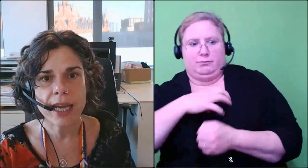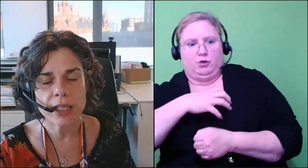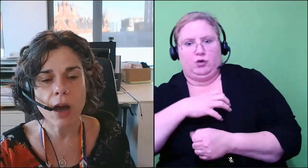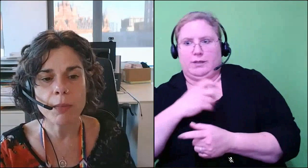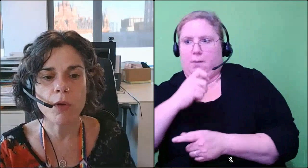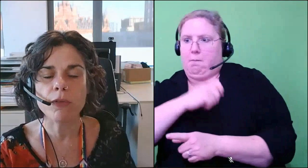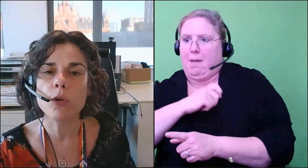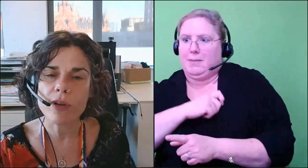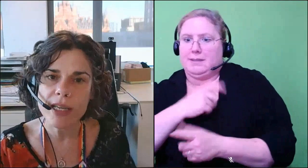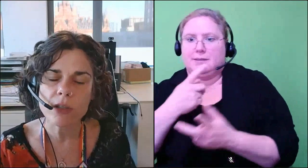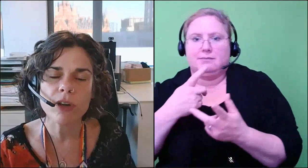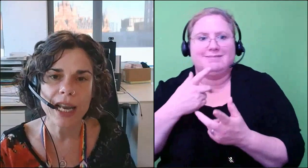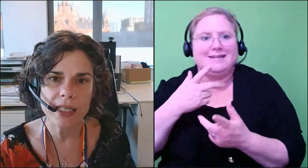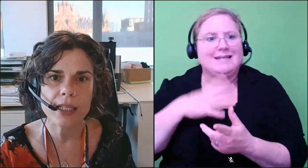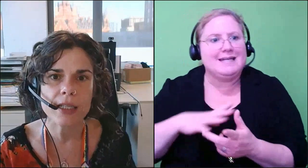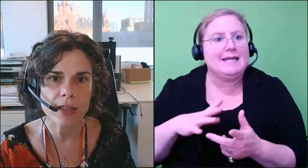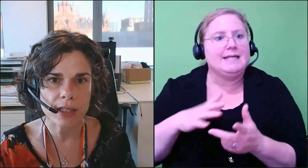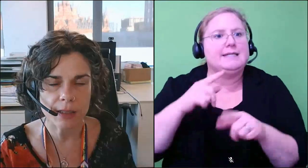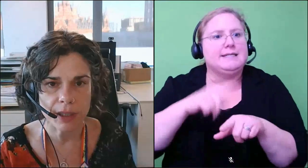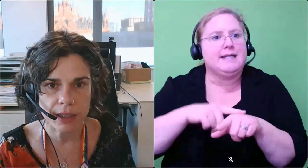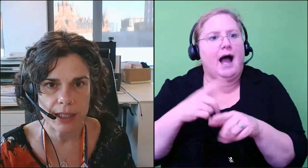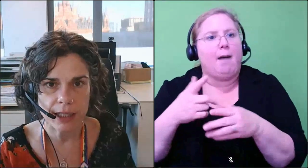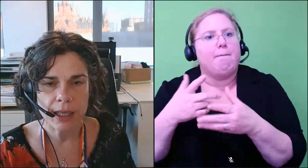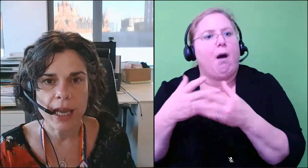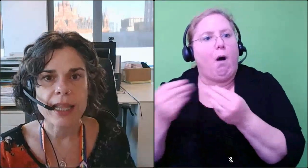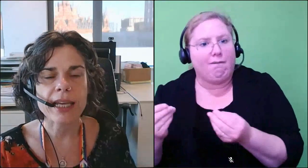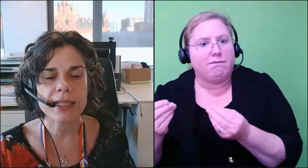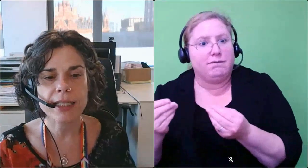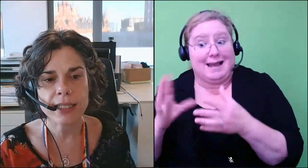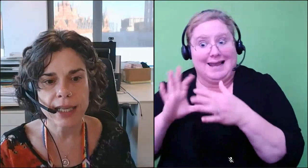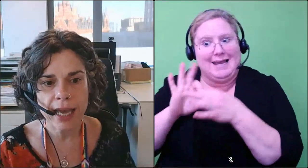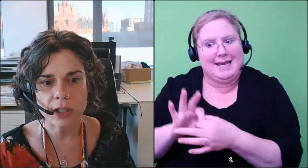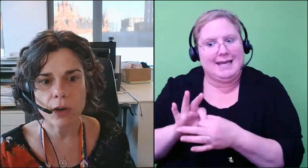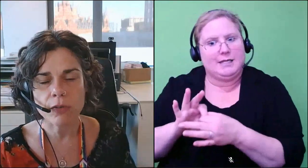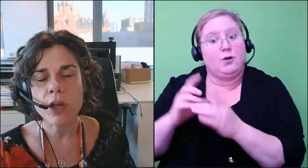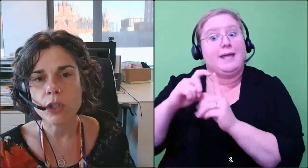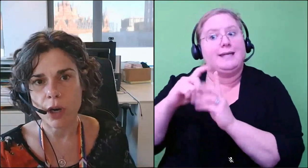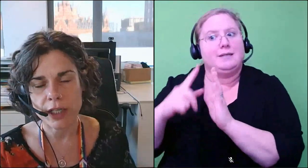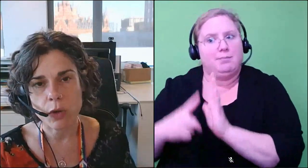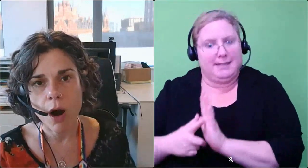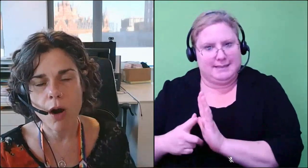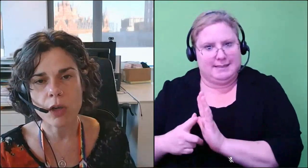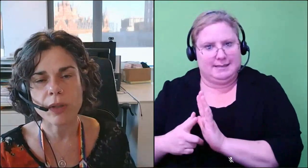take time off for a reason related to their disability, that instead of trying to argue